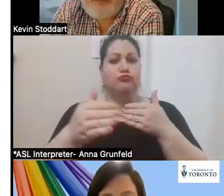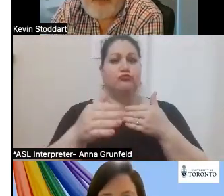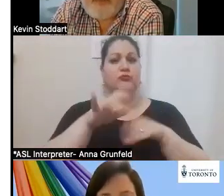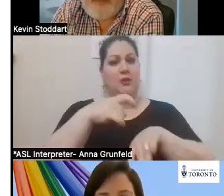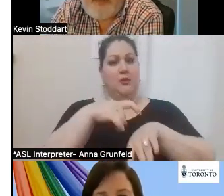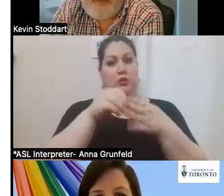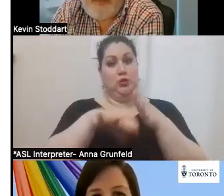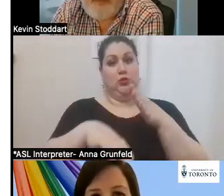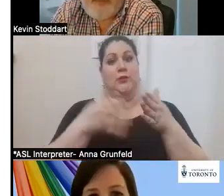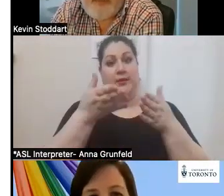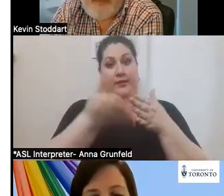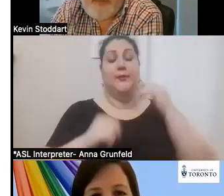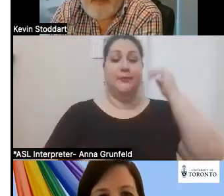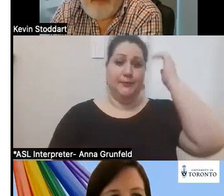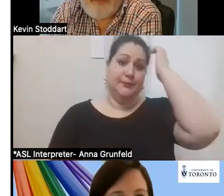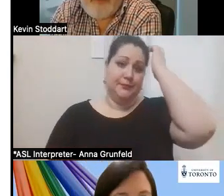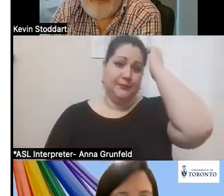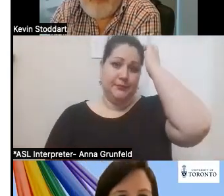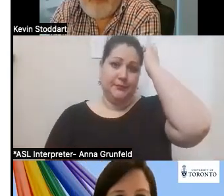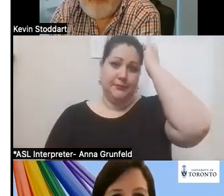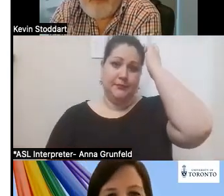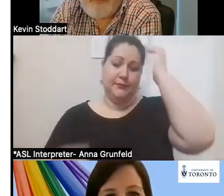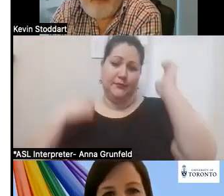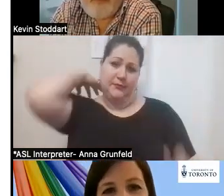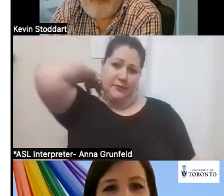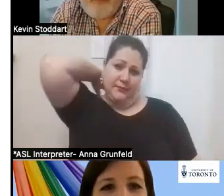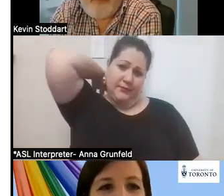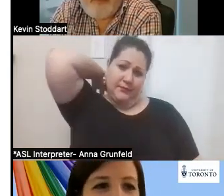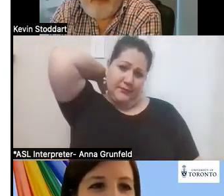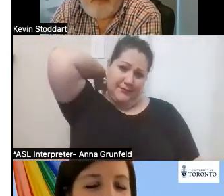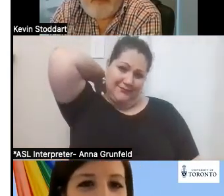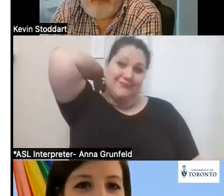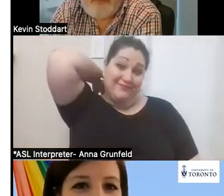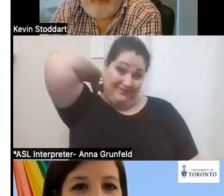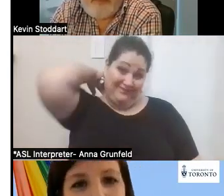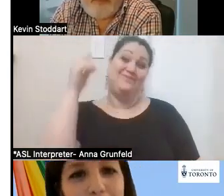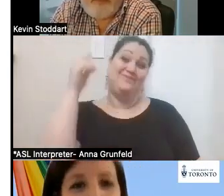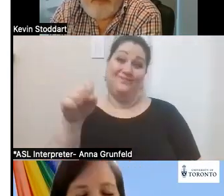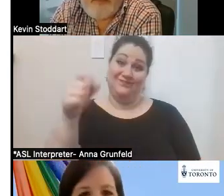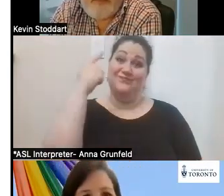Yeah, I think I think many of us on this call can speak to the value that the bursaries provided